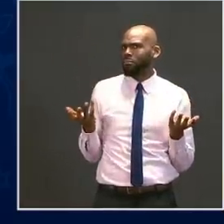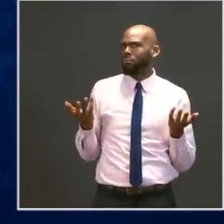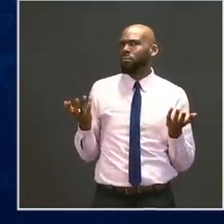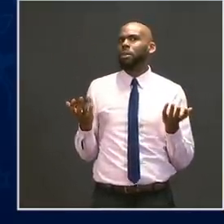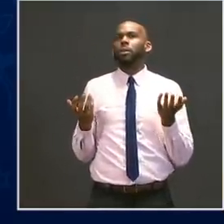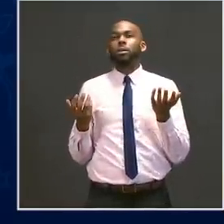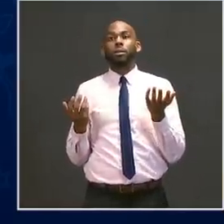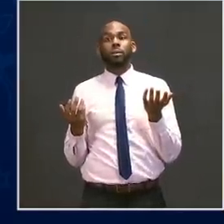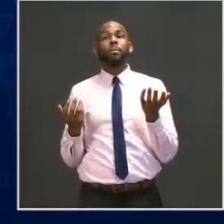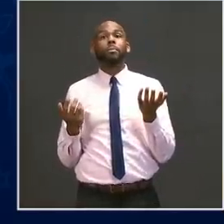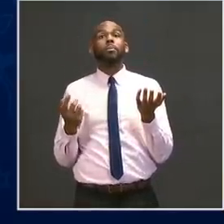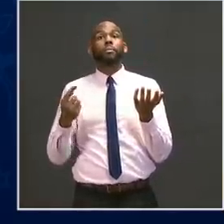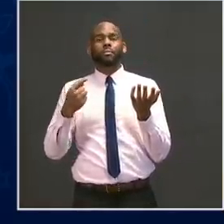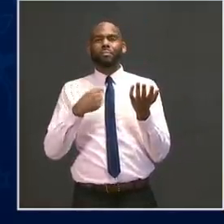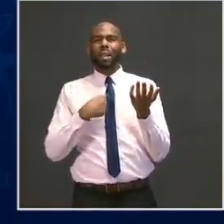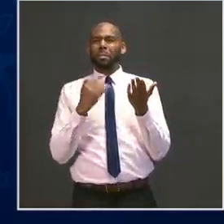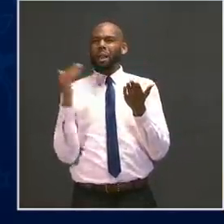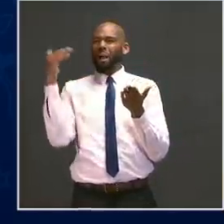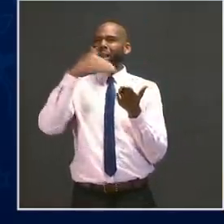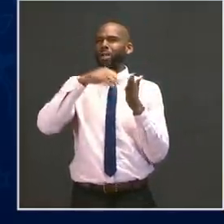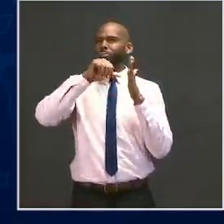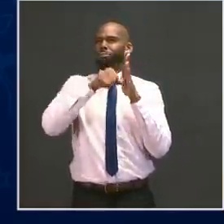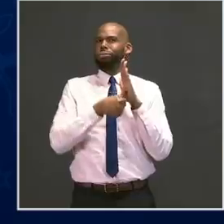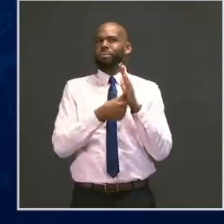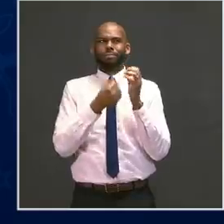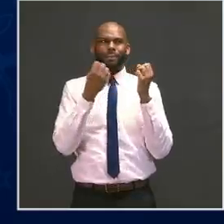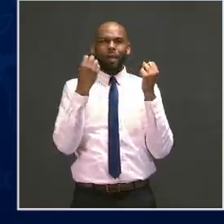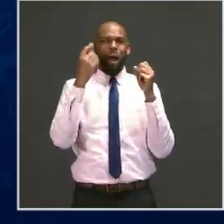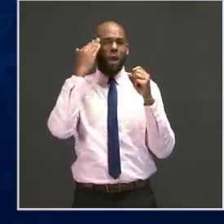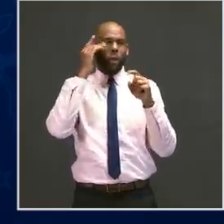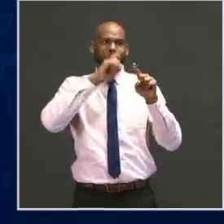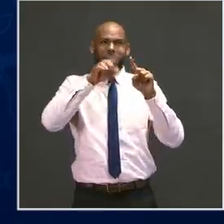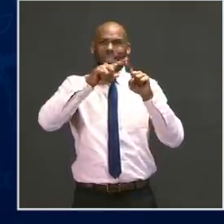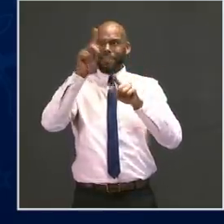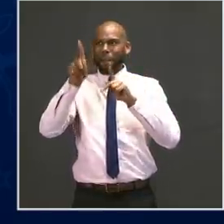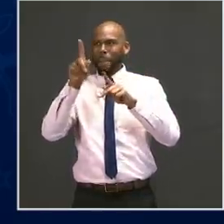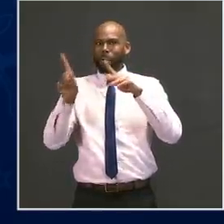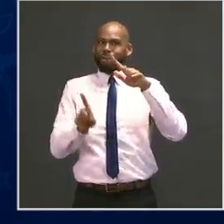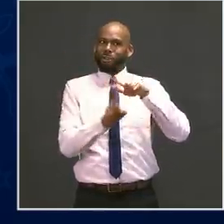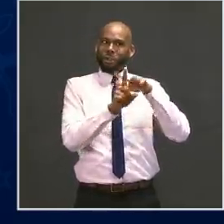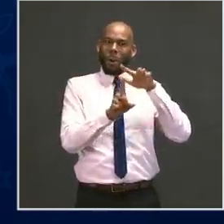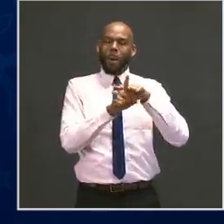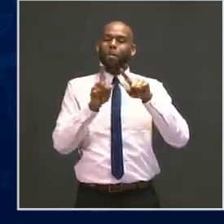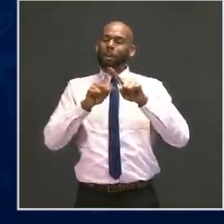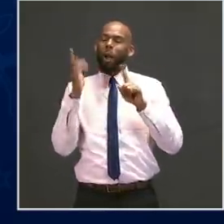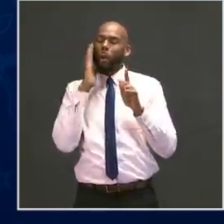what I've done in here. I know every -- different people are in here different days, so I'm certainly happy to do it again.